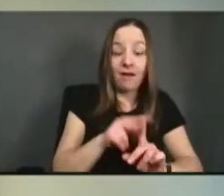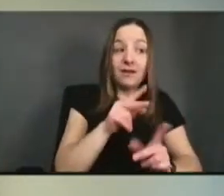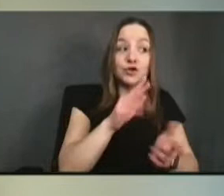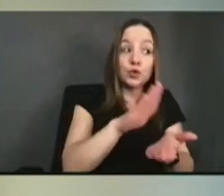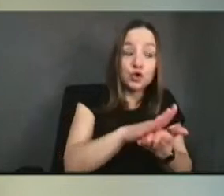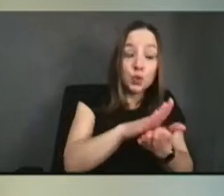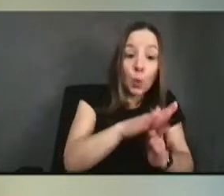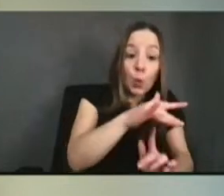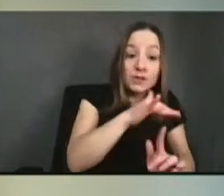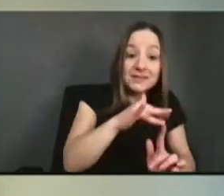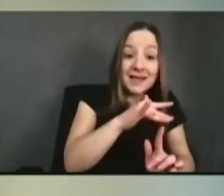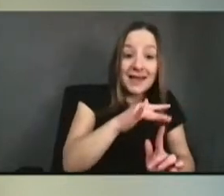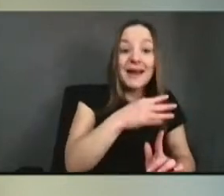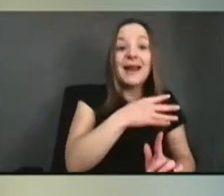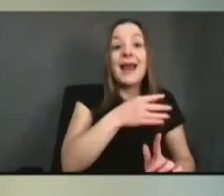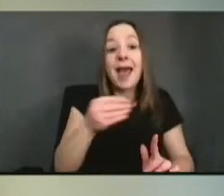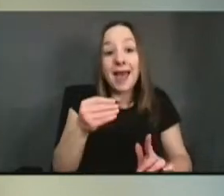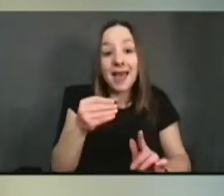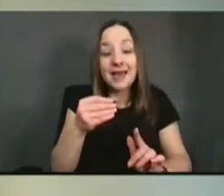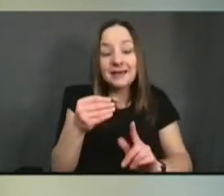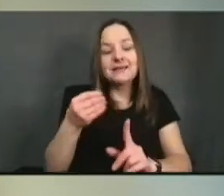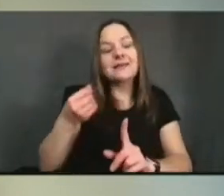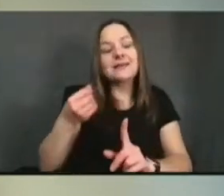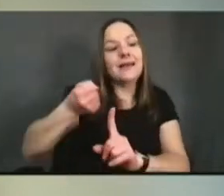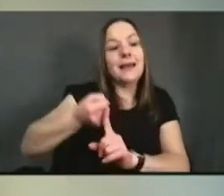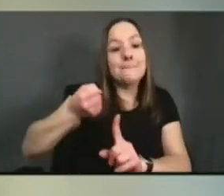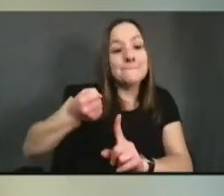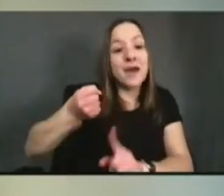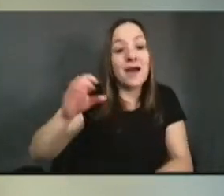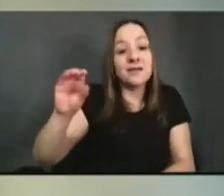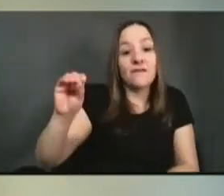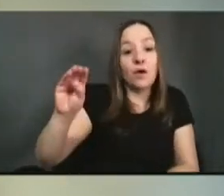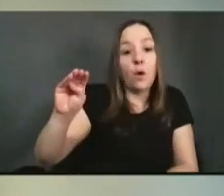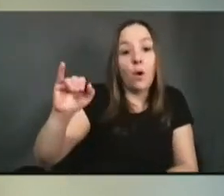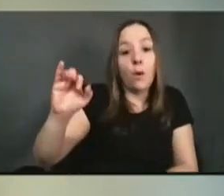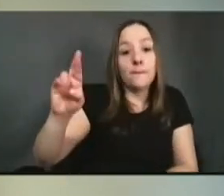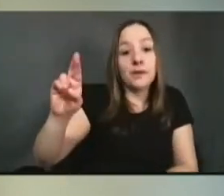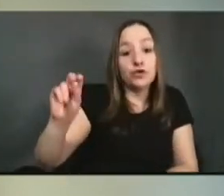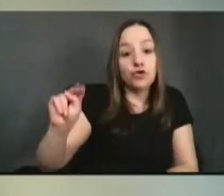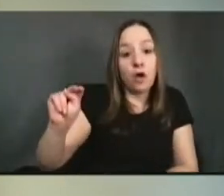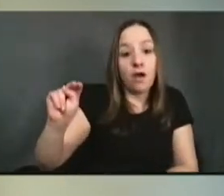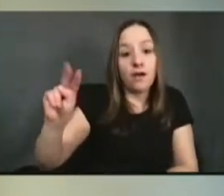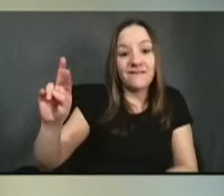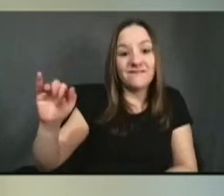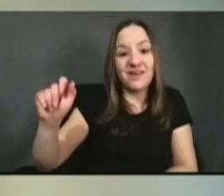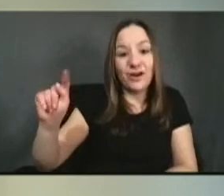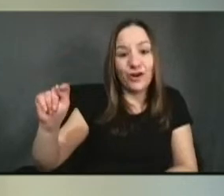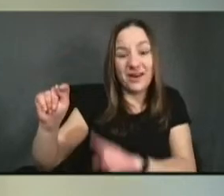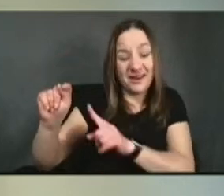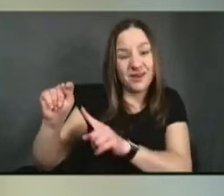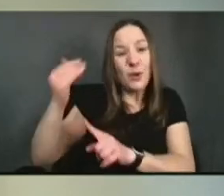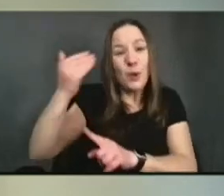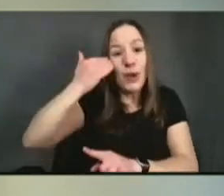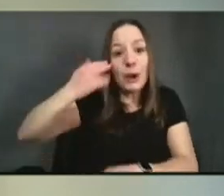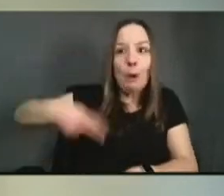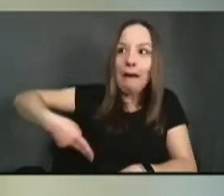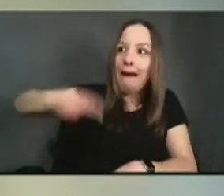those metrics will apply to not only the school setting, but the impact that this almost crime variant this highly